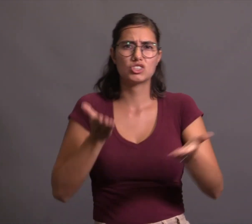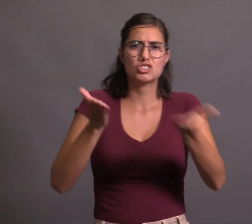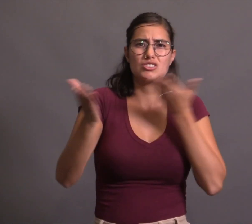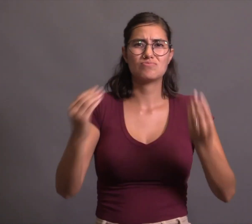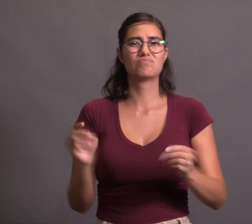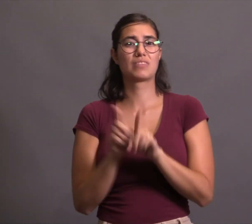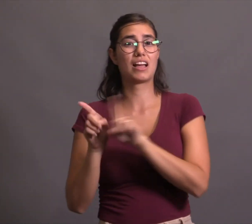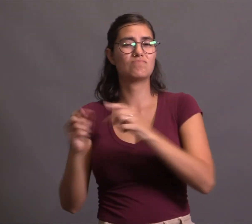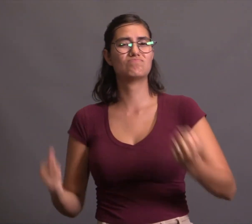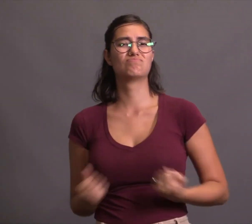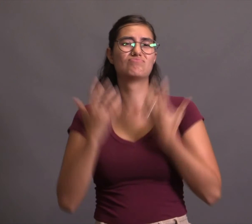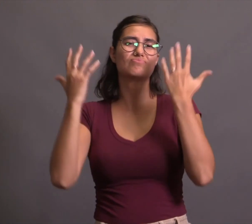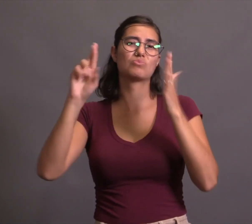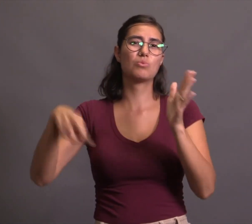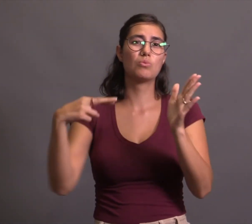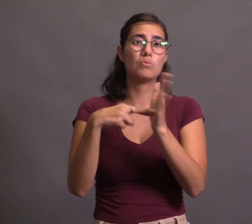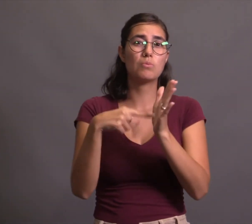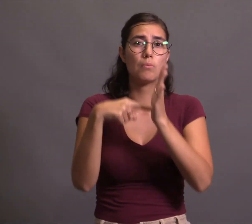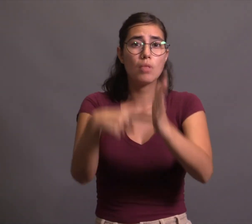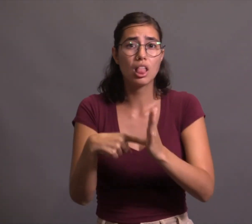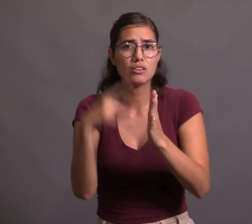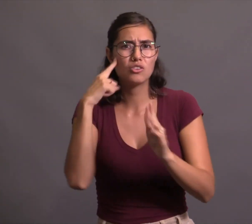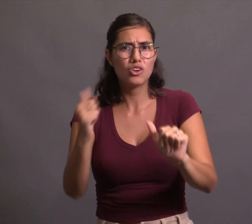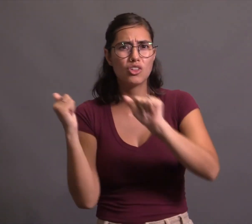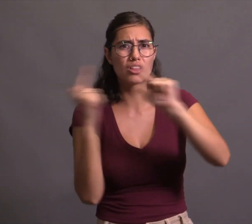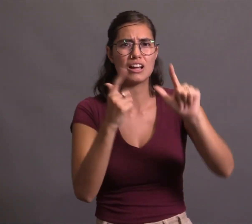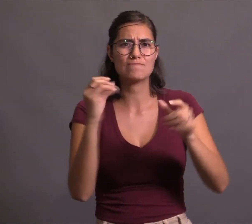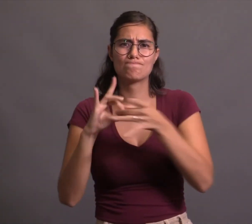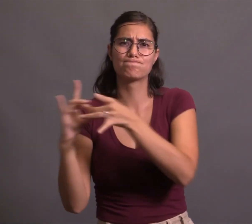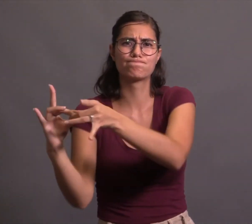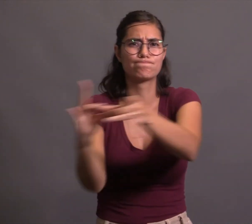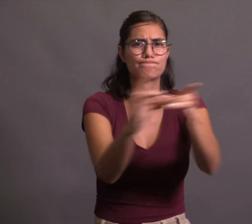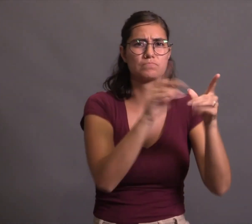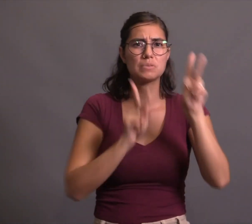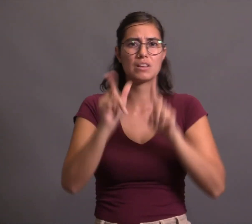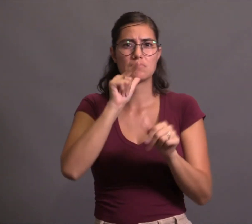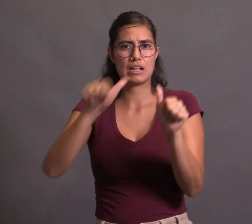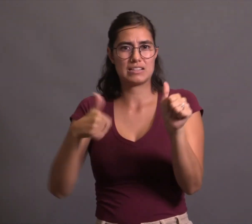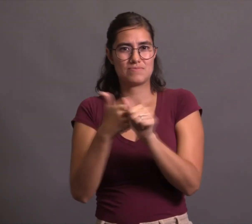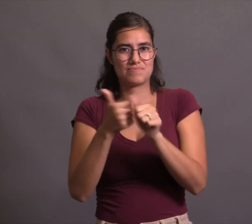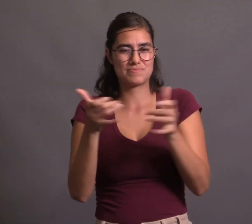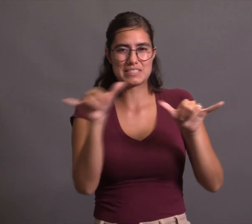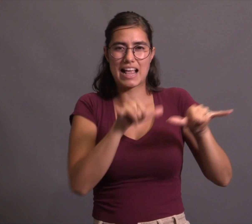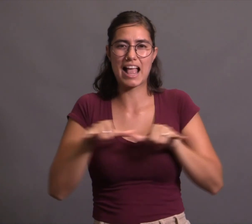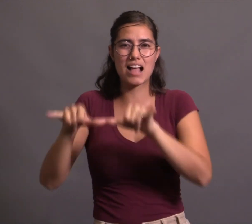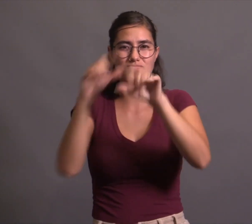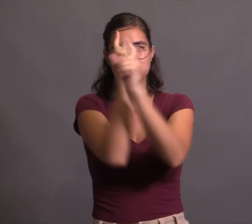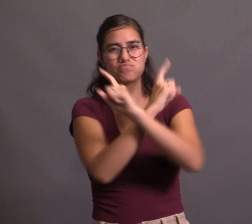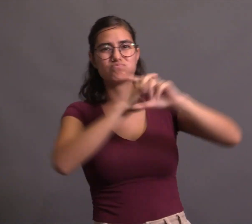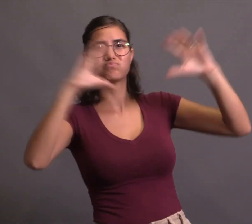Serve as an inspirational role model for all, and unite people behind a shared vision.